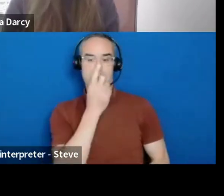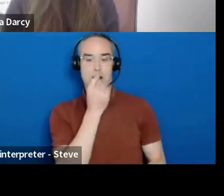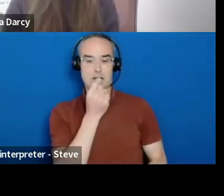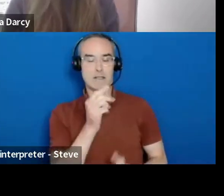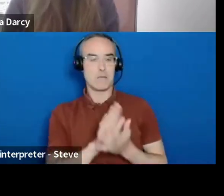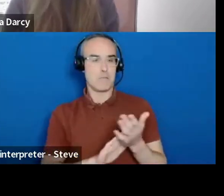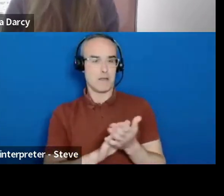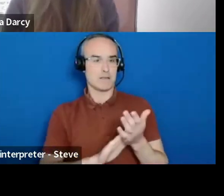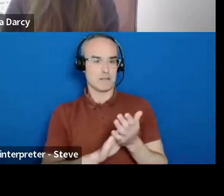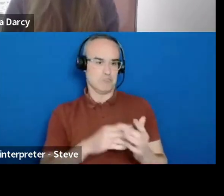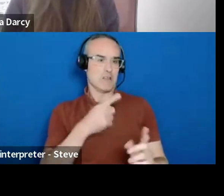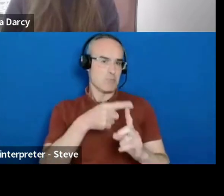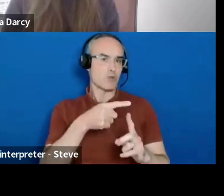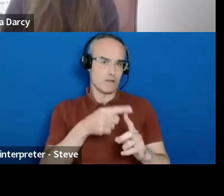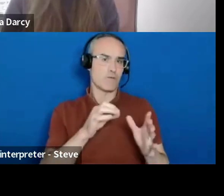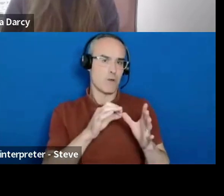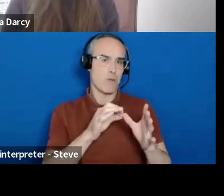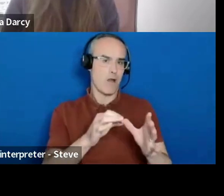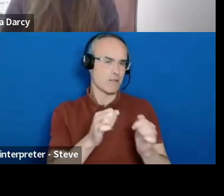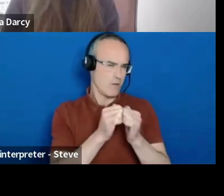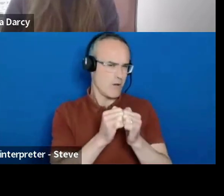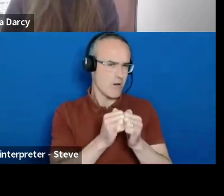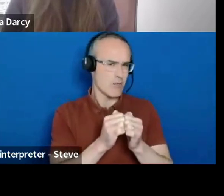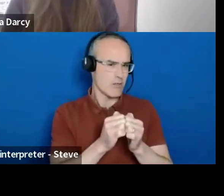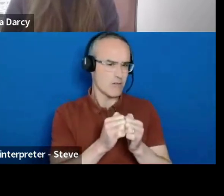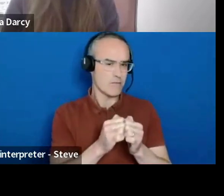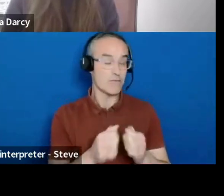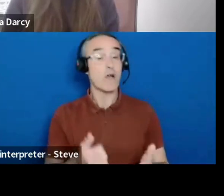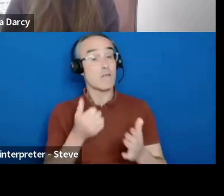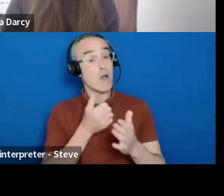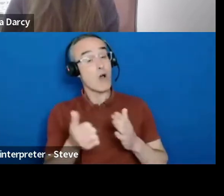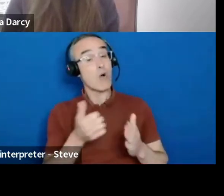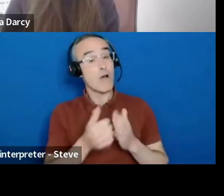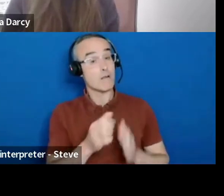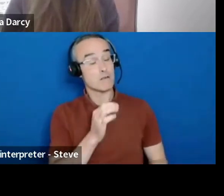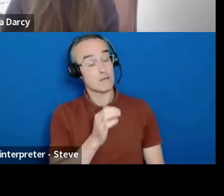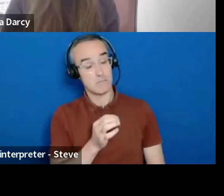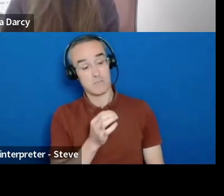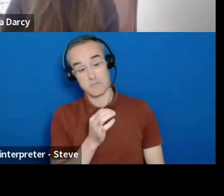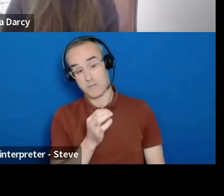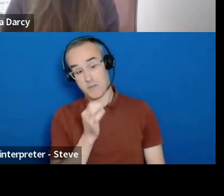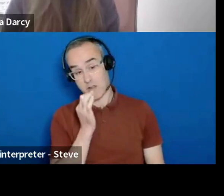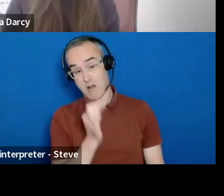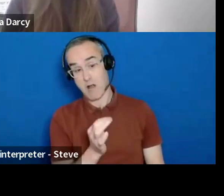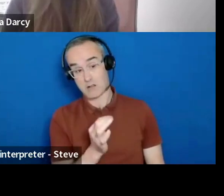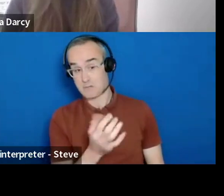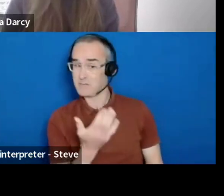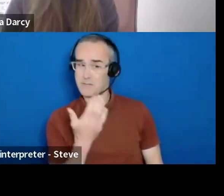apply.'" And I will always ask people to make that application because at the end of the day,